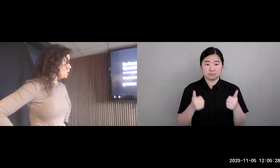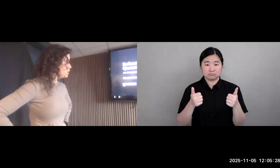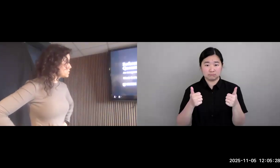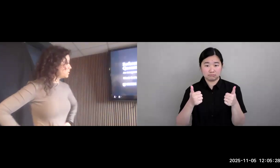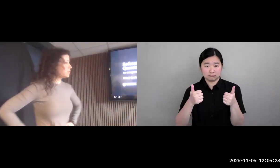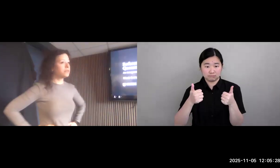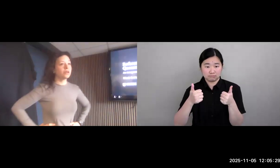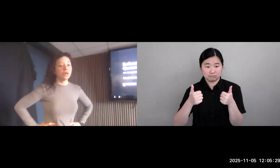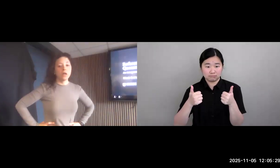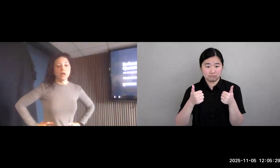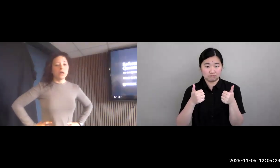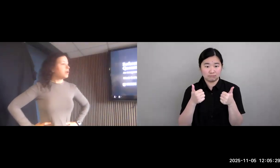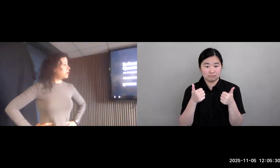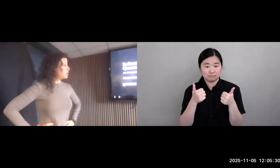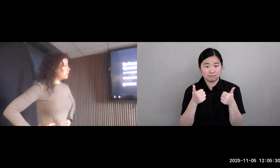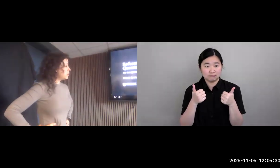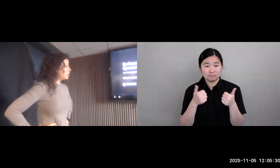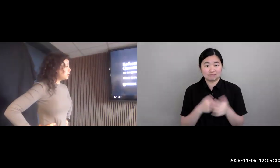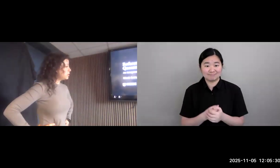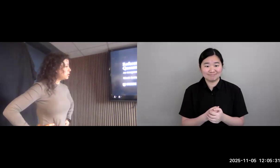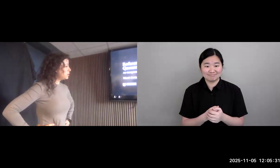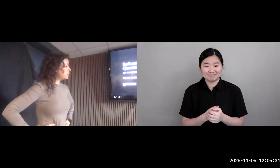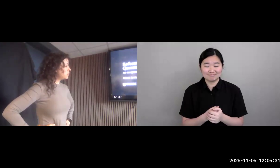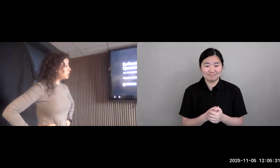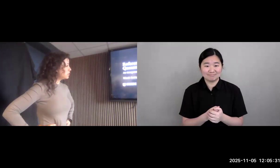Okay, yeah, yeah, the only thing I think would be the most significant.